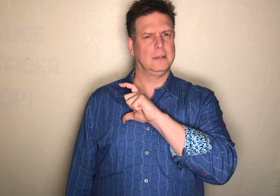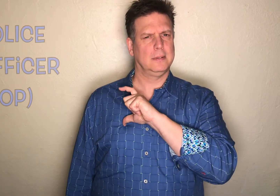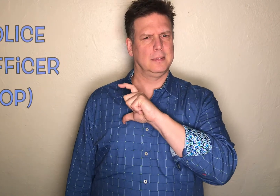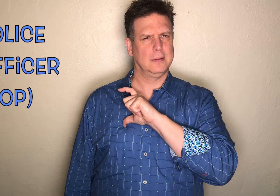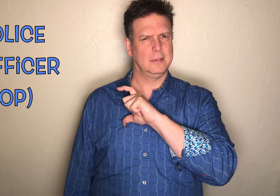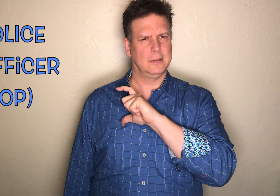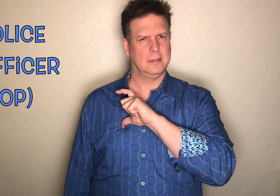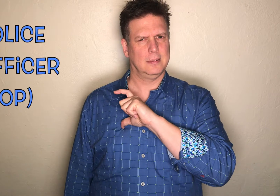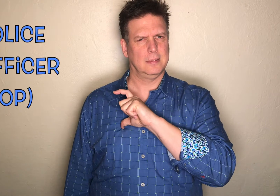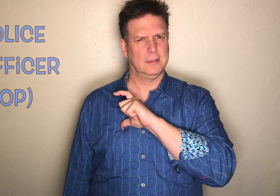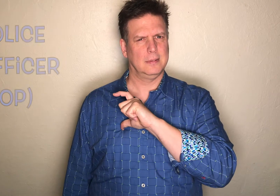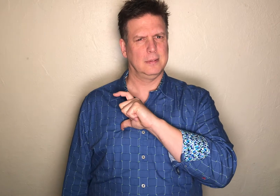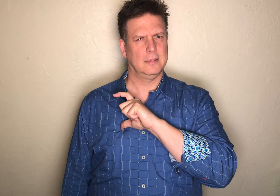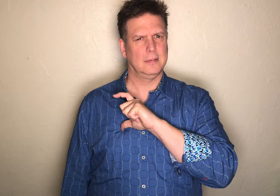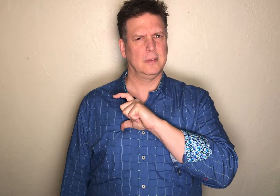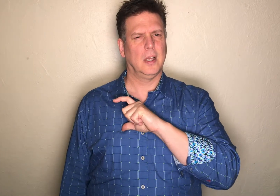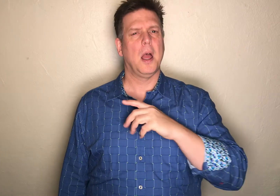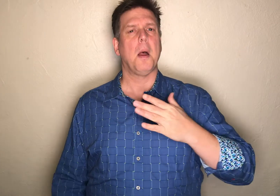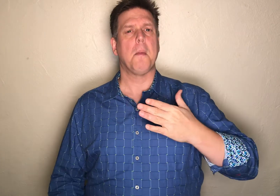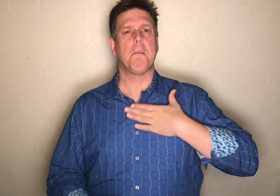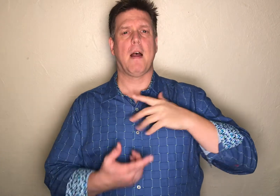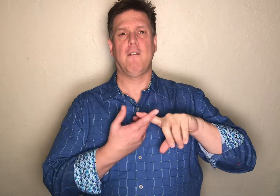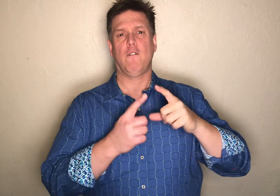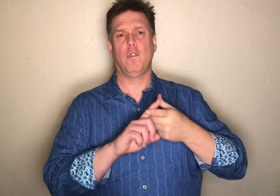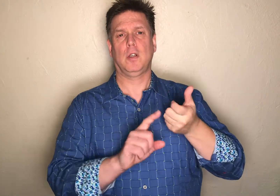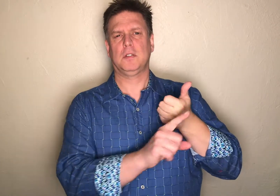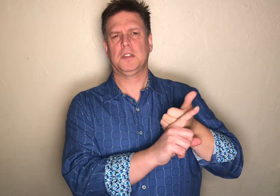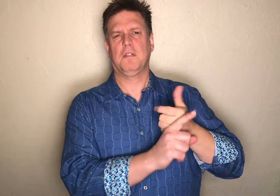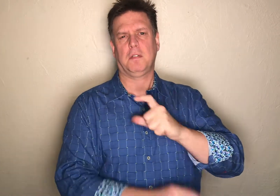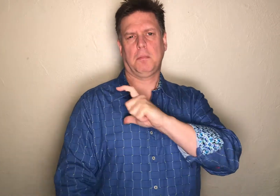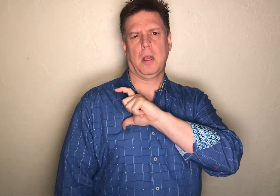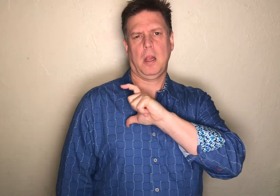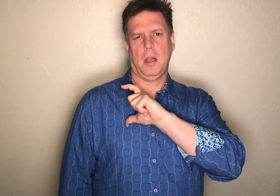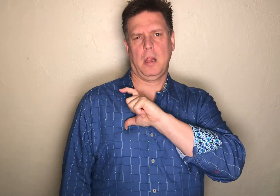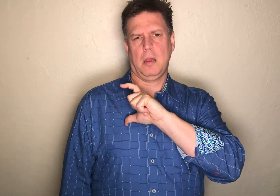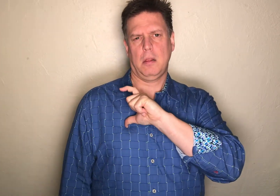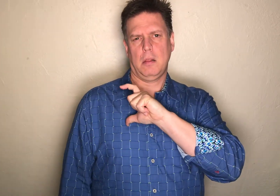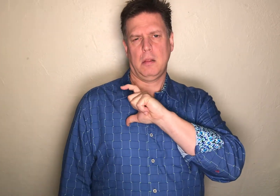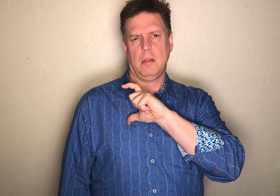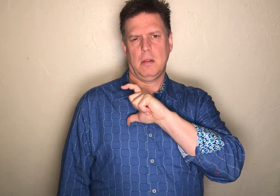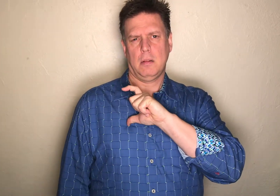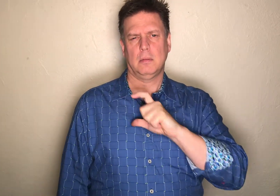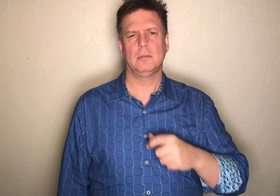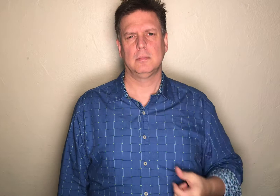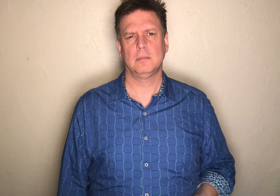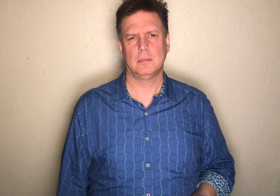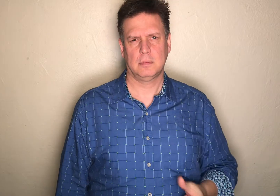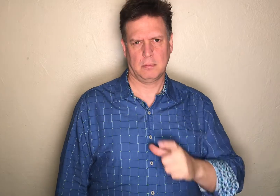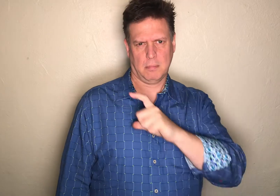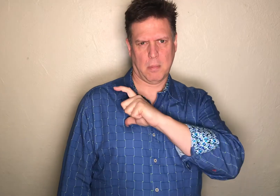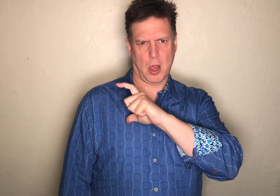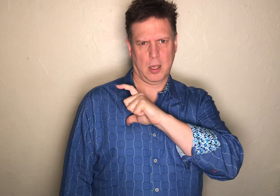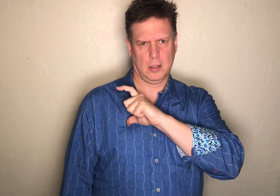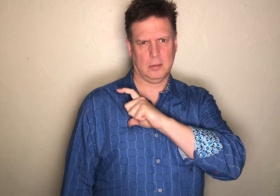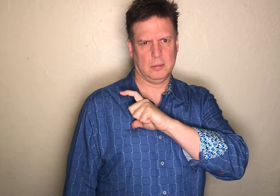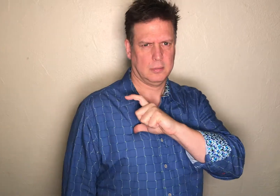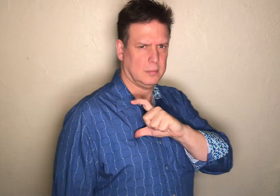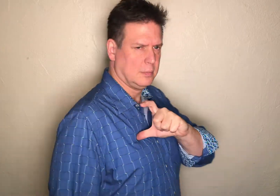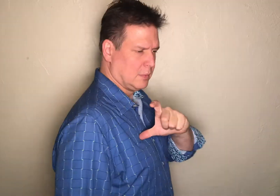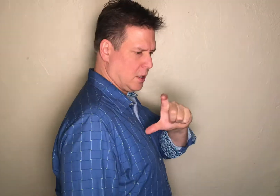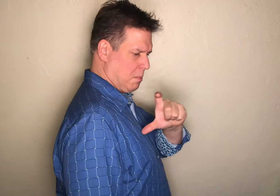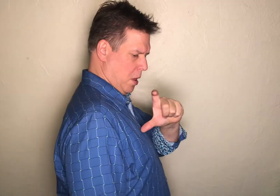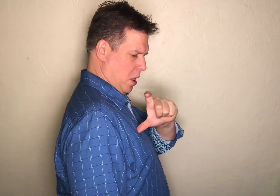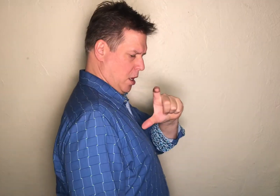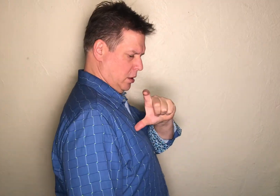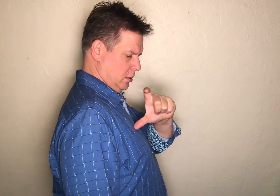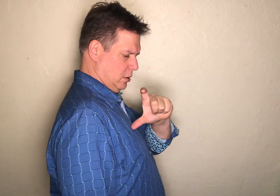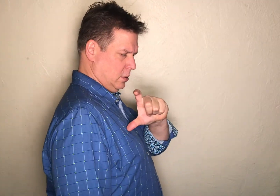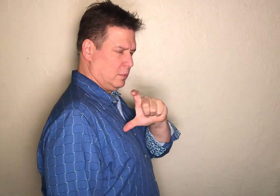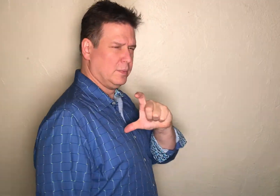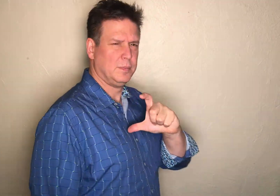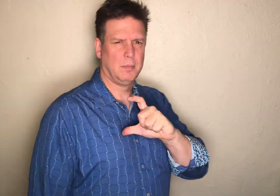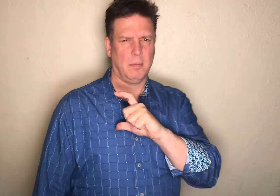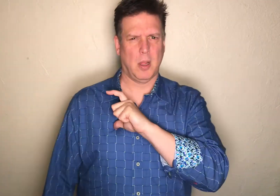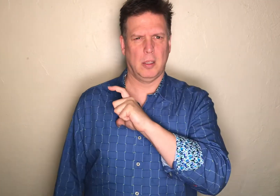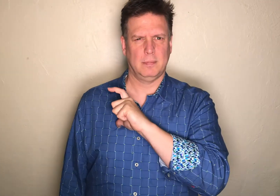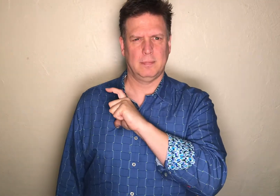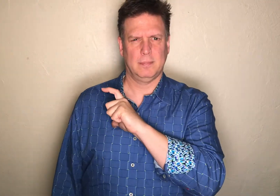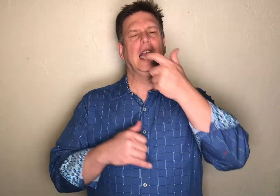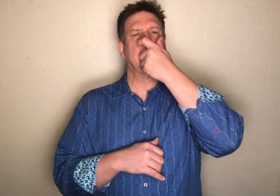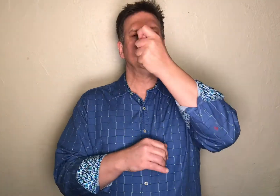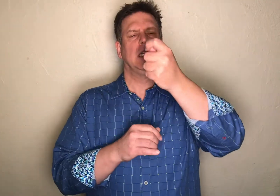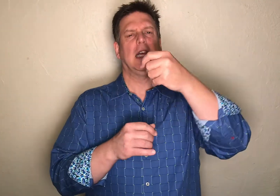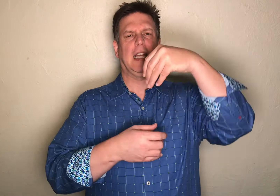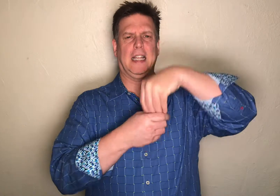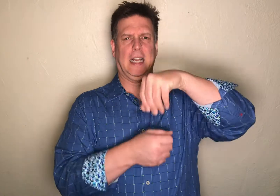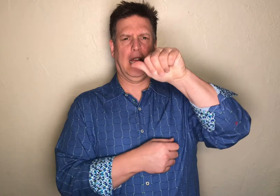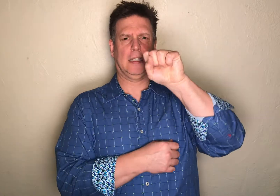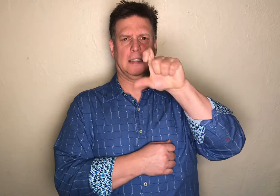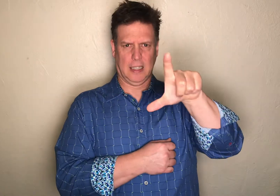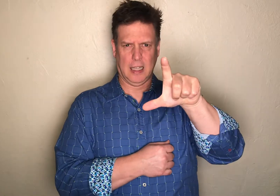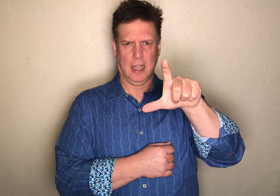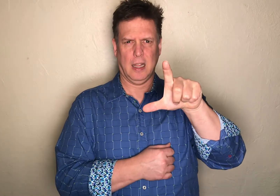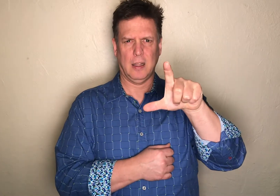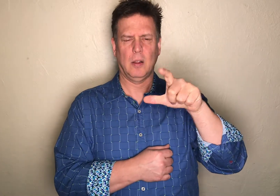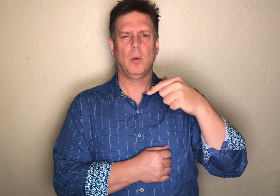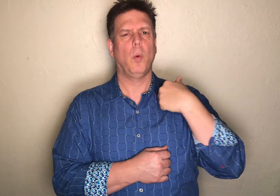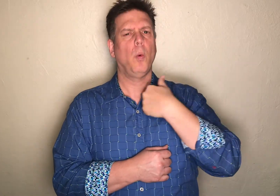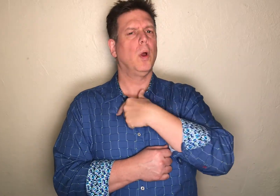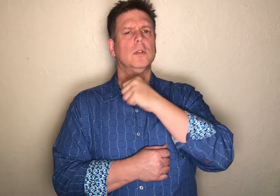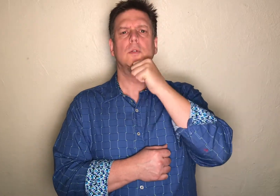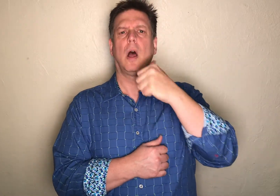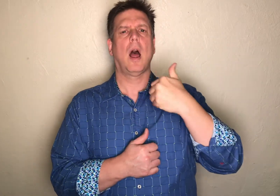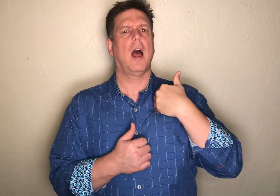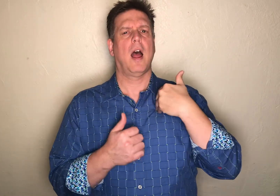alright police officer my friend's a cop police